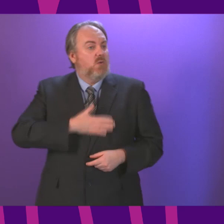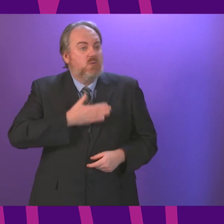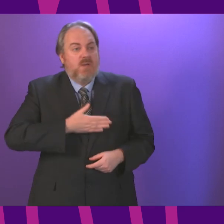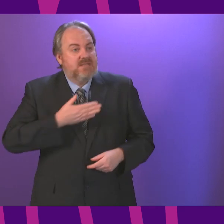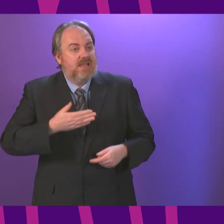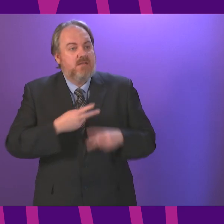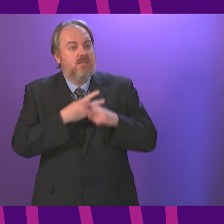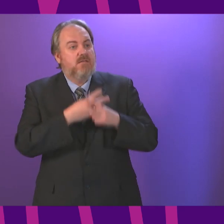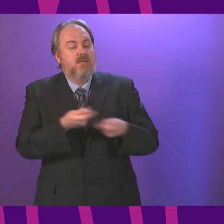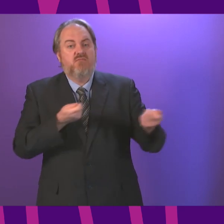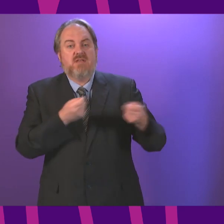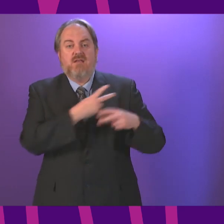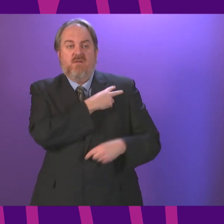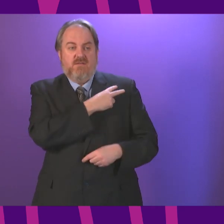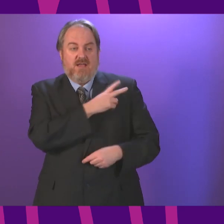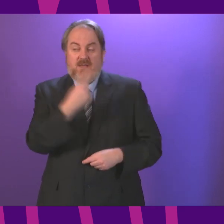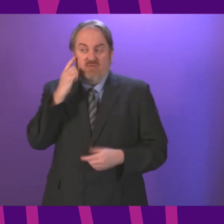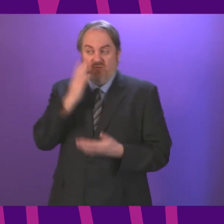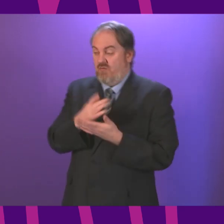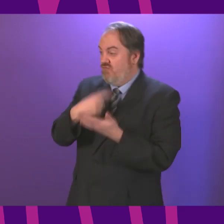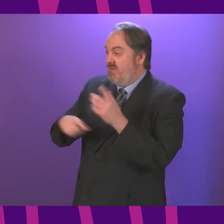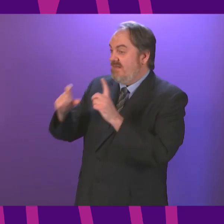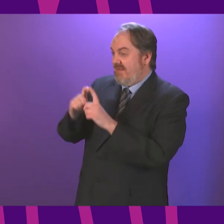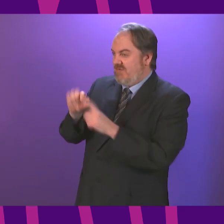want to do, I will add that I am sure that Ruth Davidson will be watching us from afar.